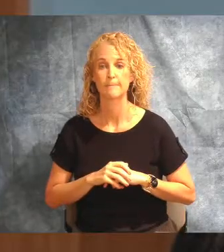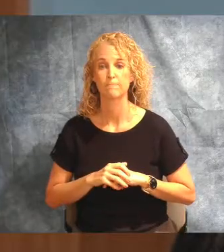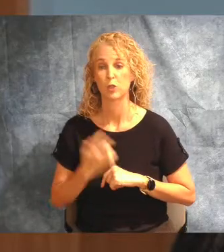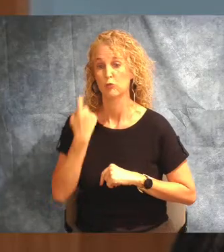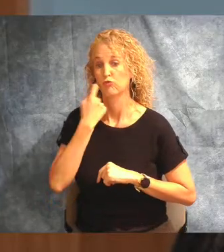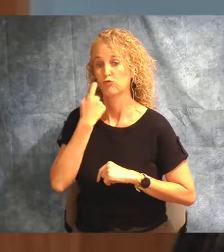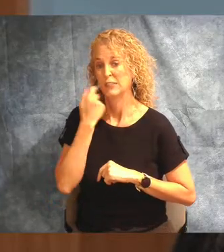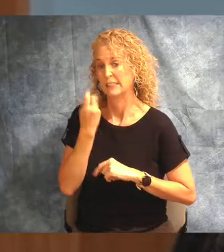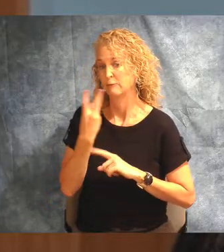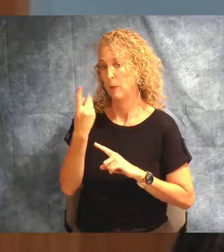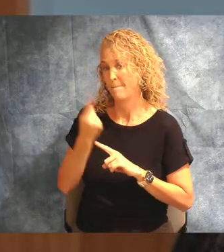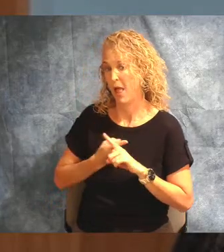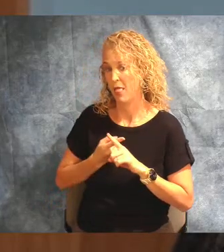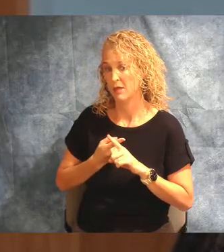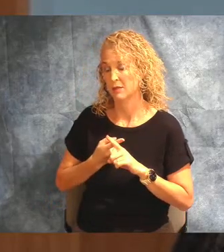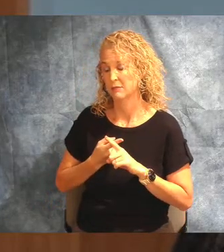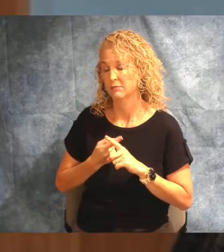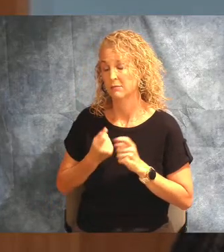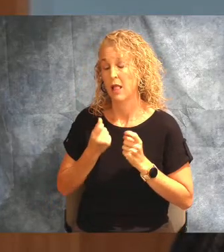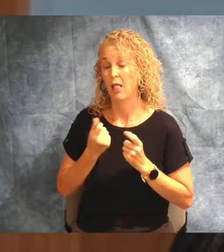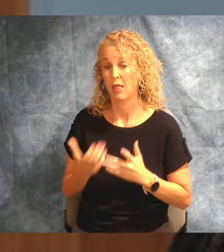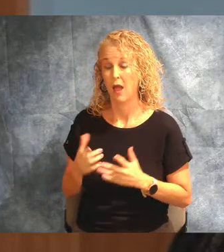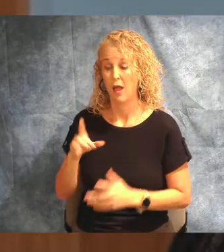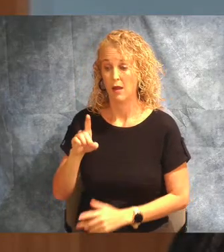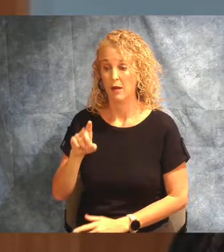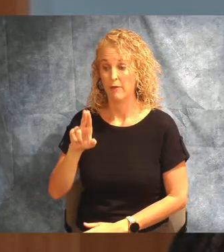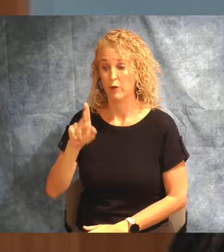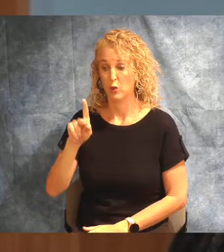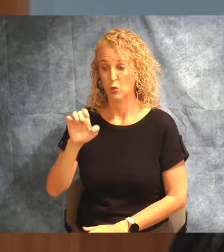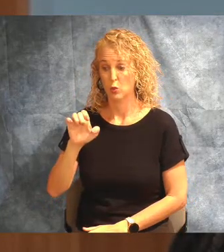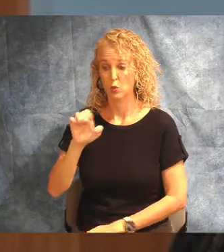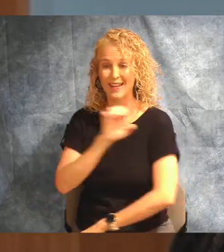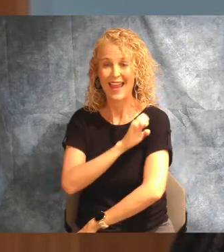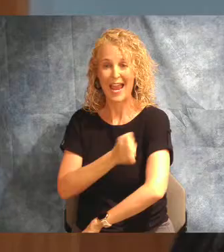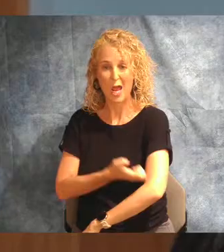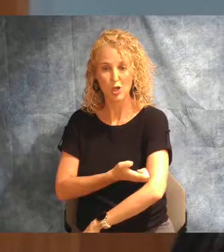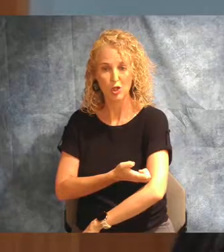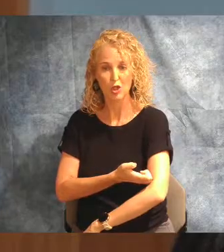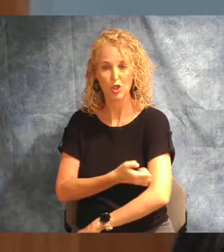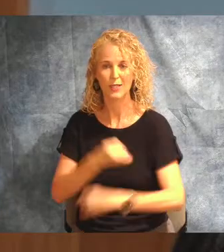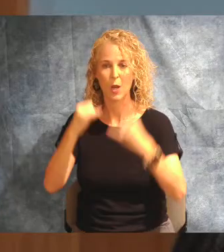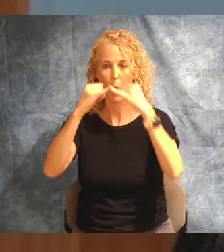there's been a lot of Duke Energy relocation being done out there. The high transmission high power